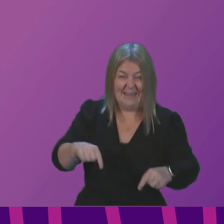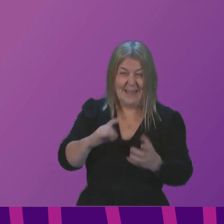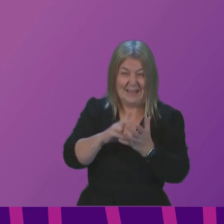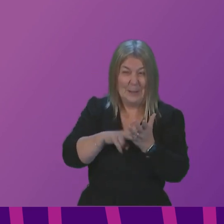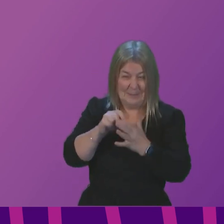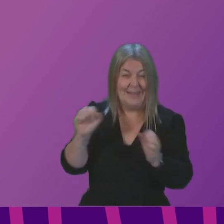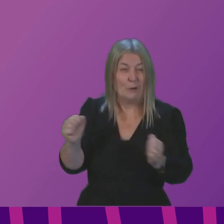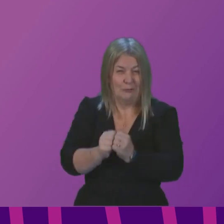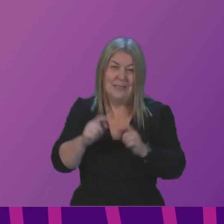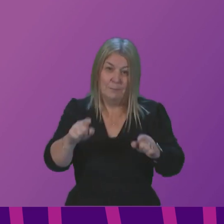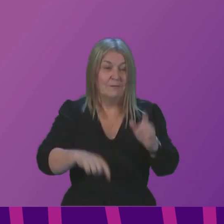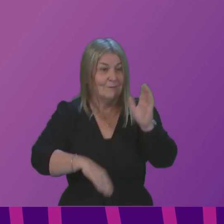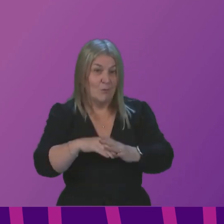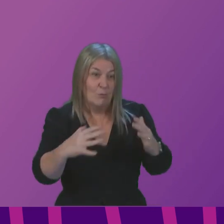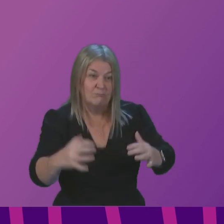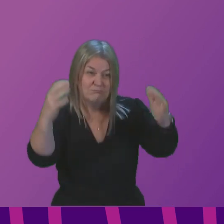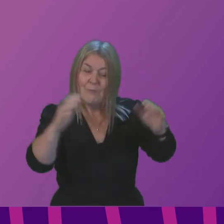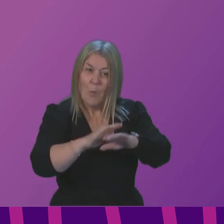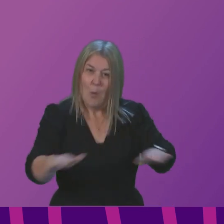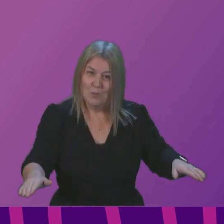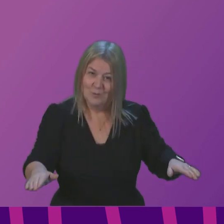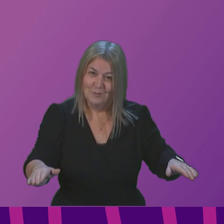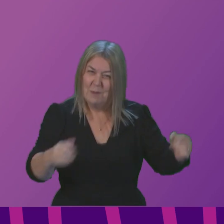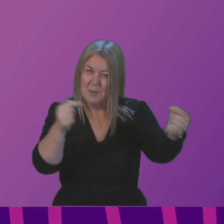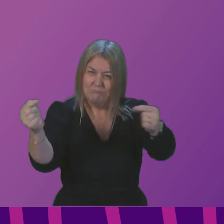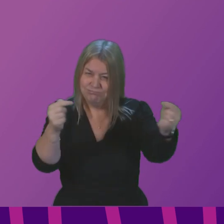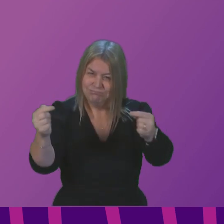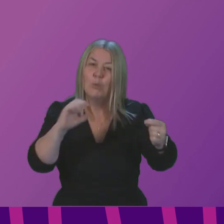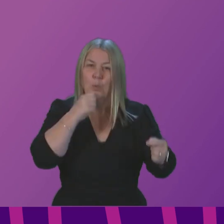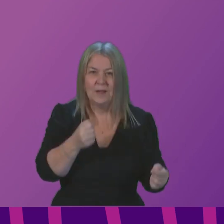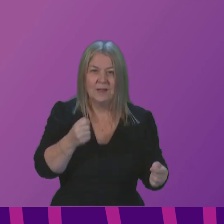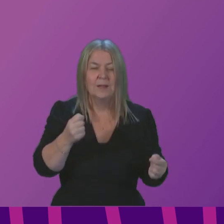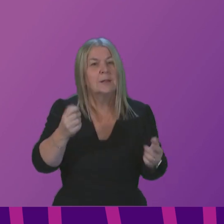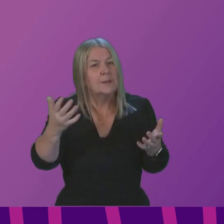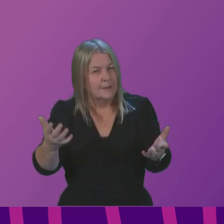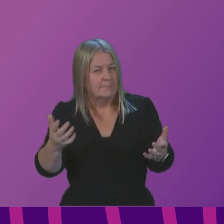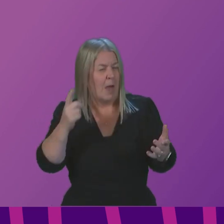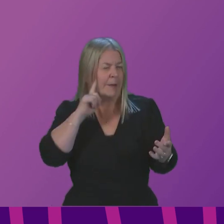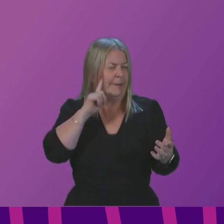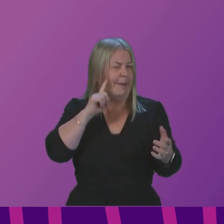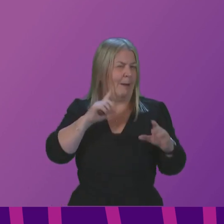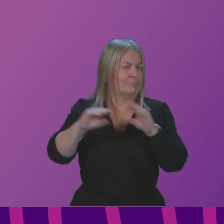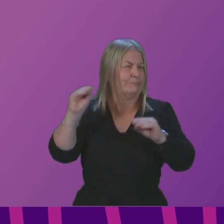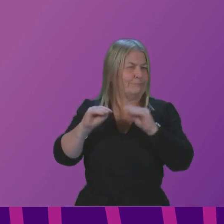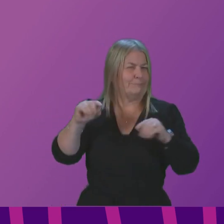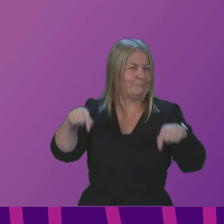It is perhaps those members who might oppose them who are now murmuring from a sedentary position.